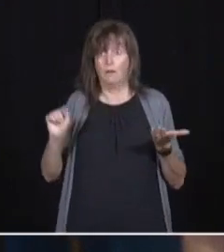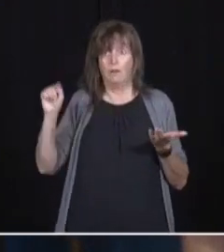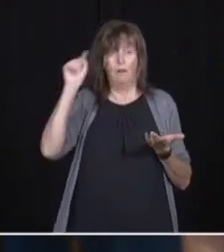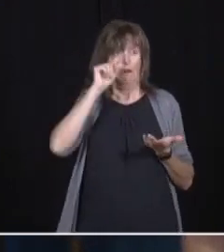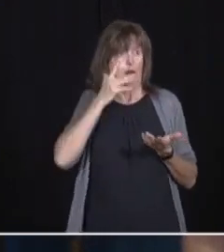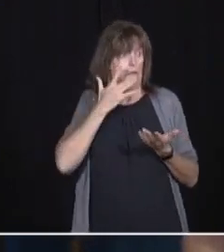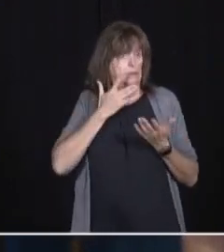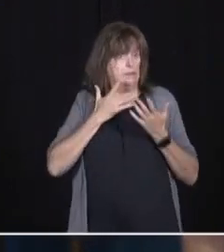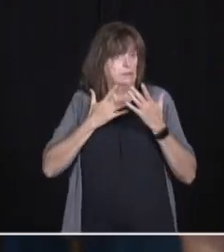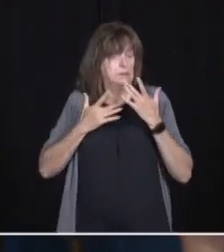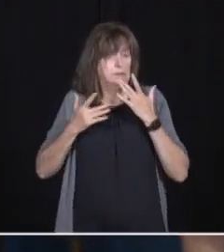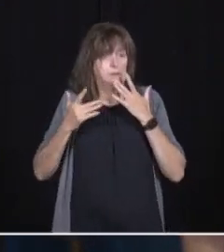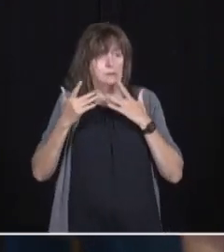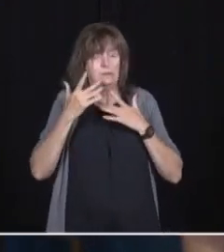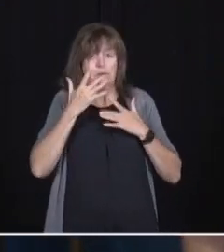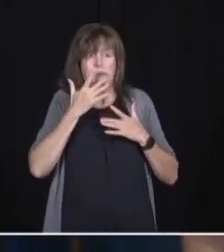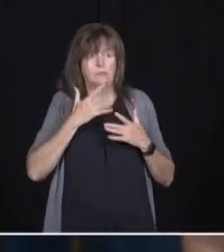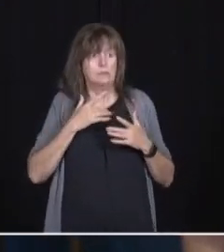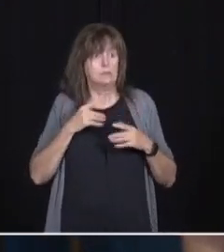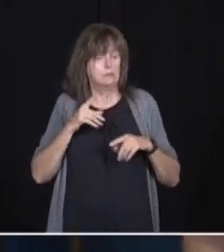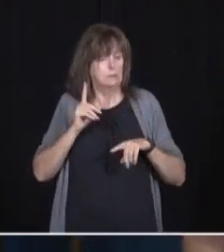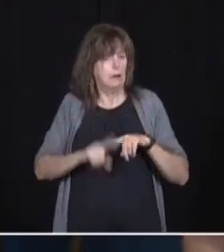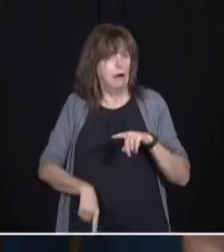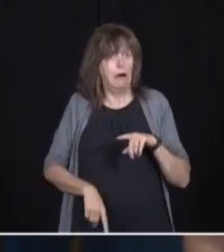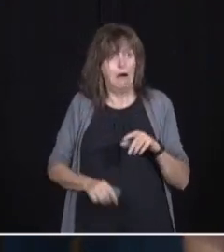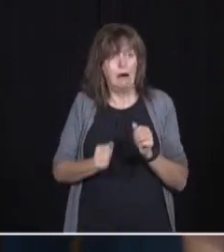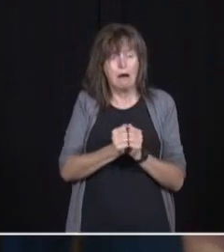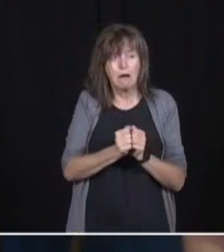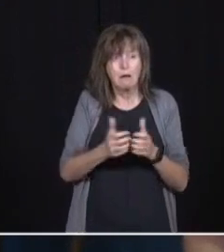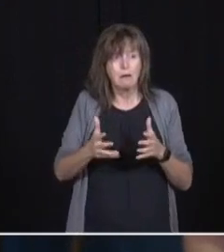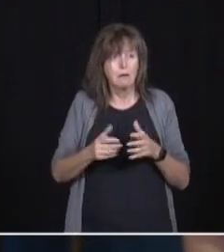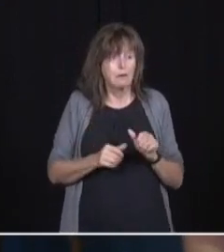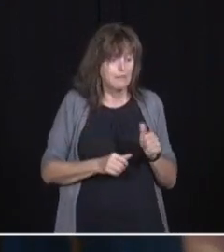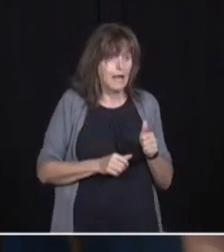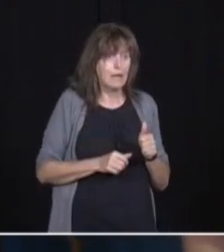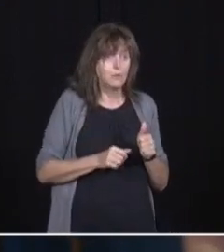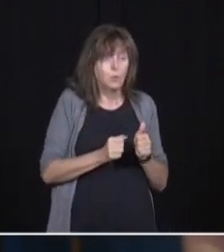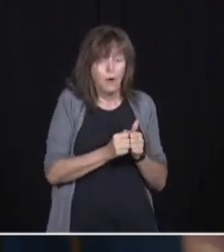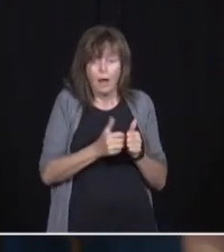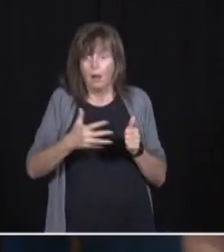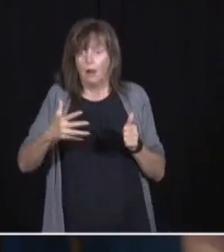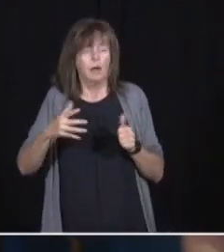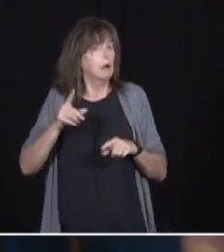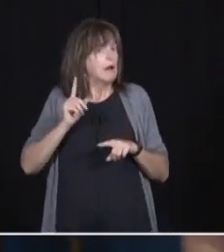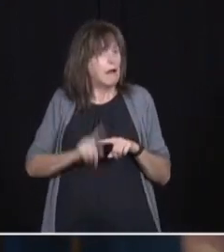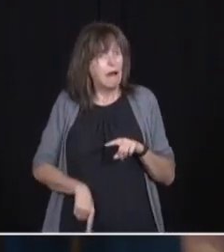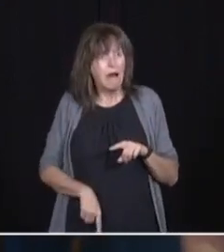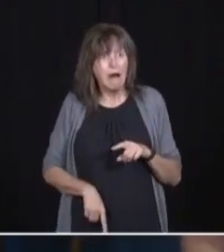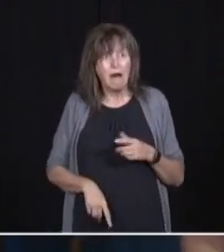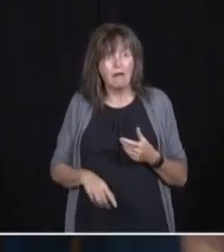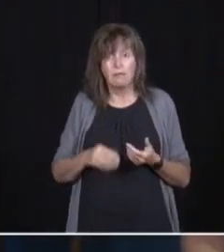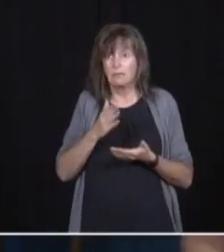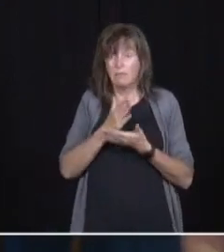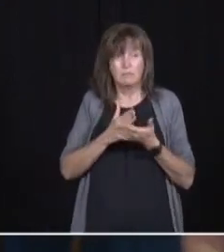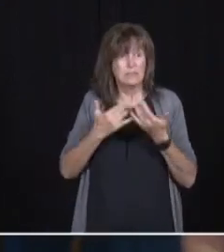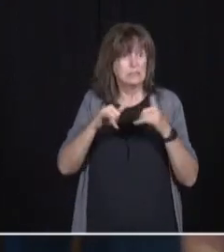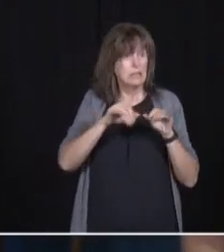many areas, there is a lot of centres I can't afford to expand to the greater size cohort. And in some cases, can't afford to reopen possibly until